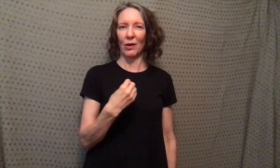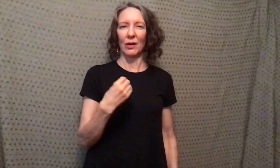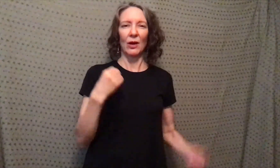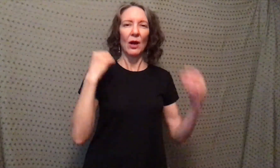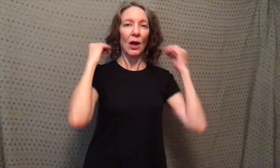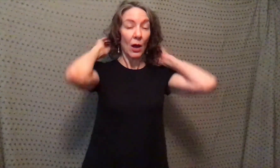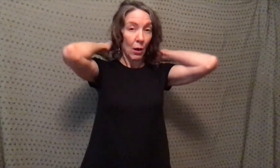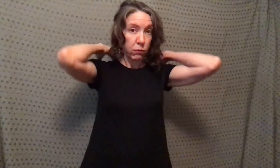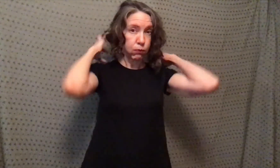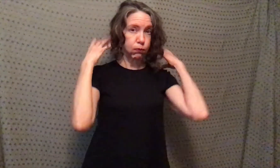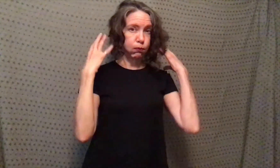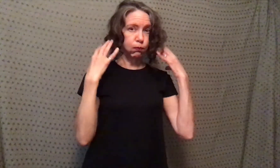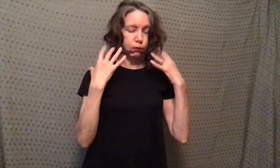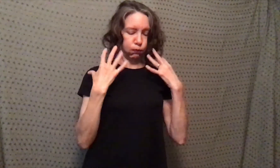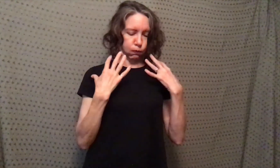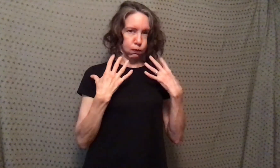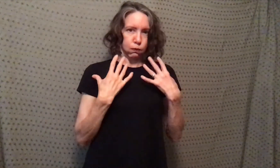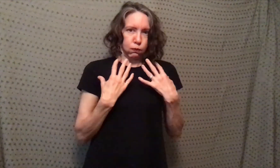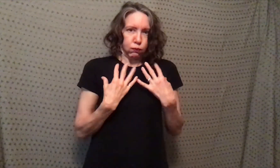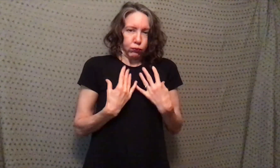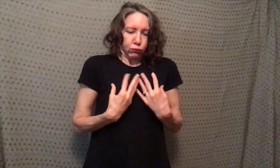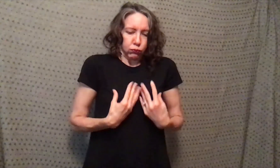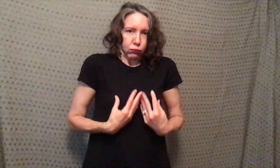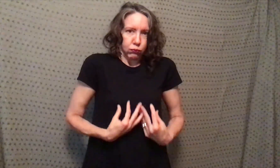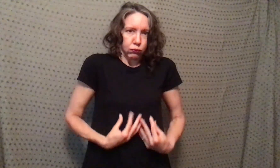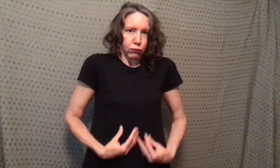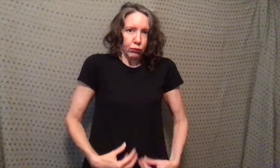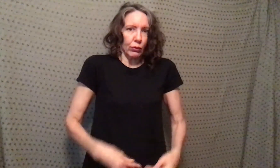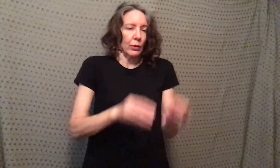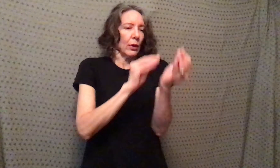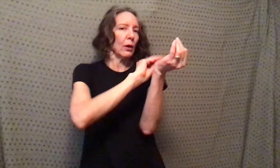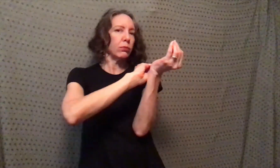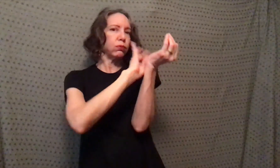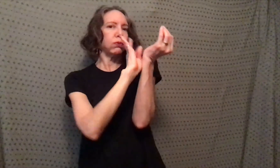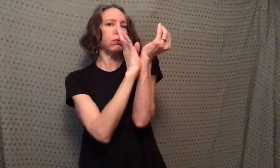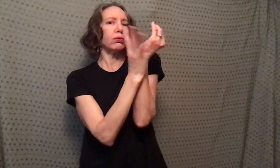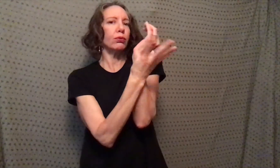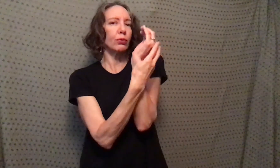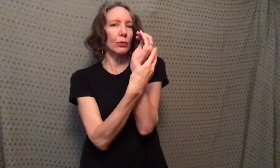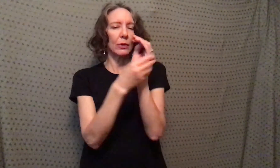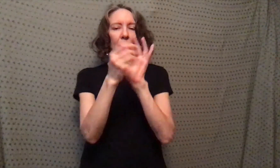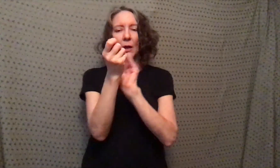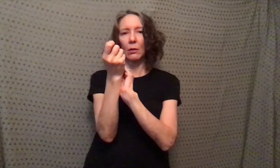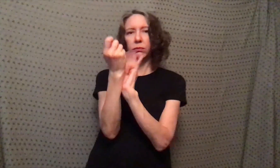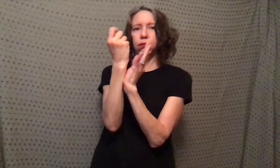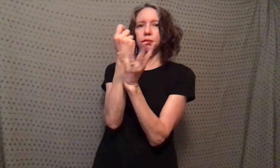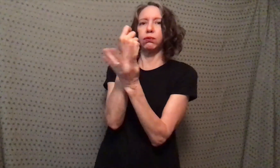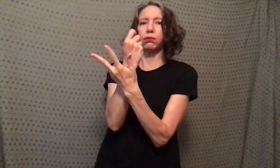it has white fake fur all around the collar down the front and